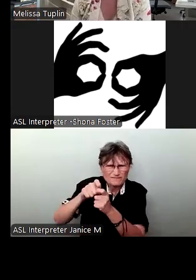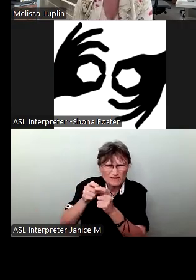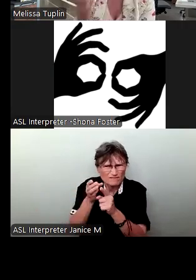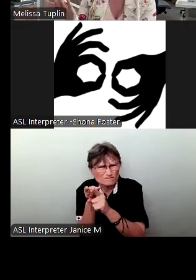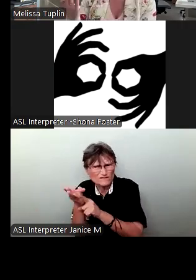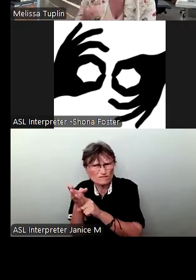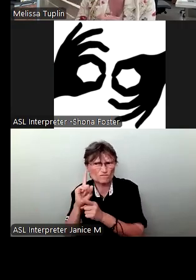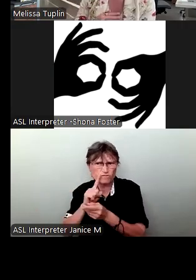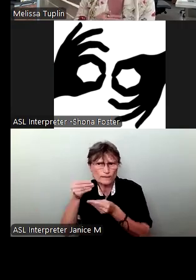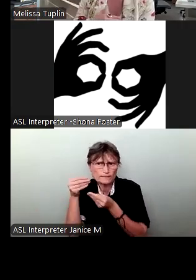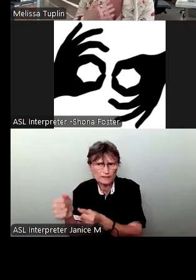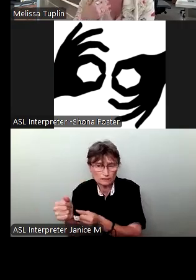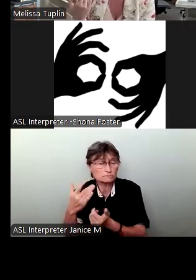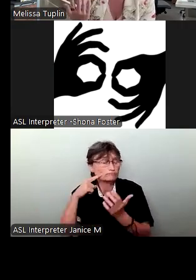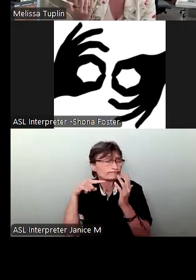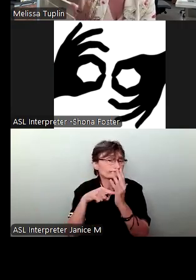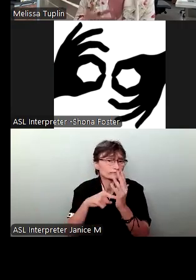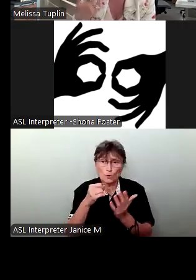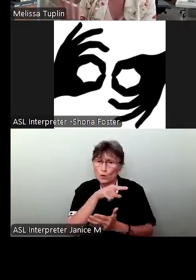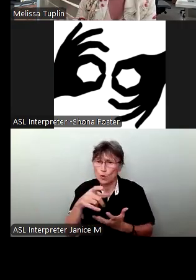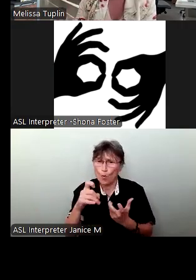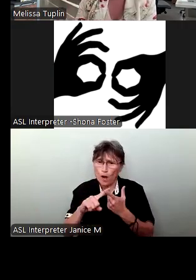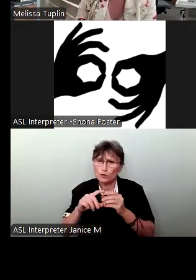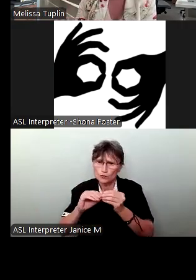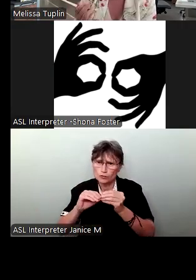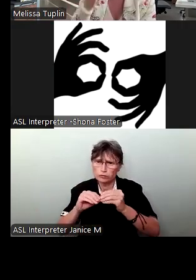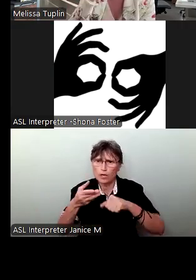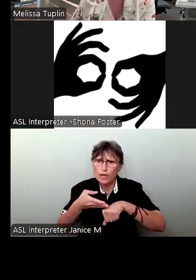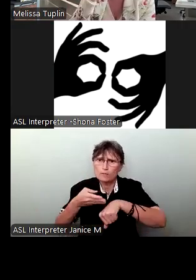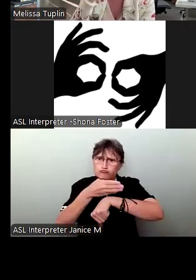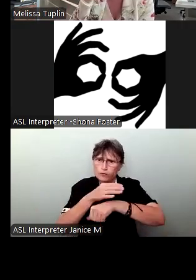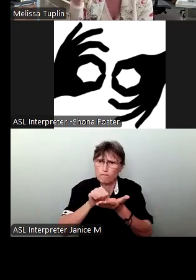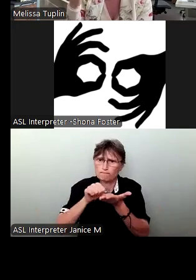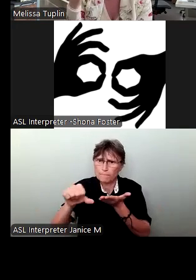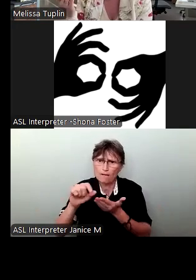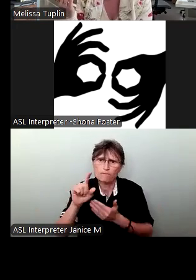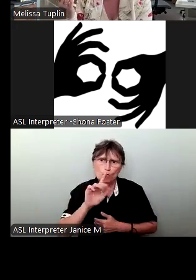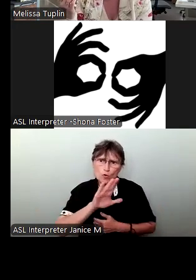So, for example, you want to increase pay for your artistic director. You would speak to